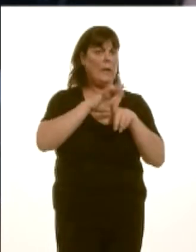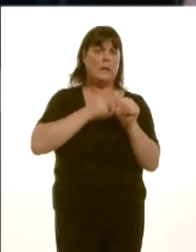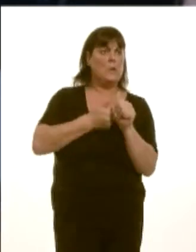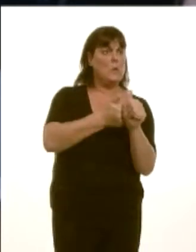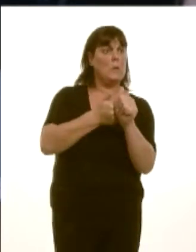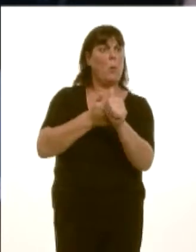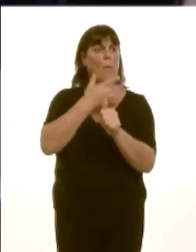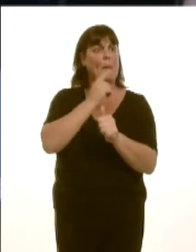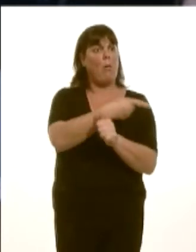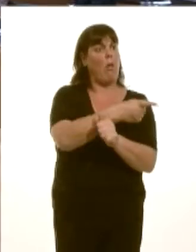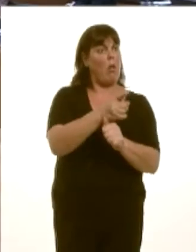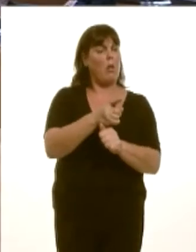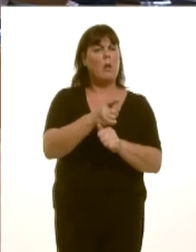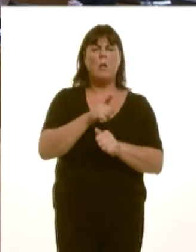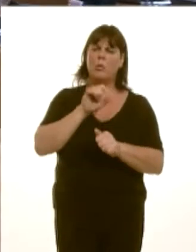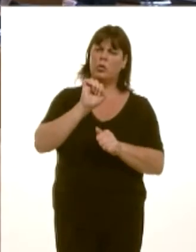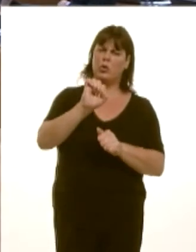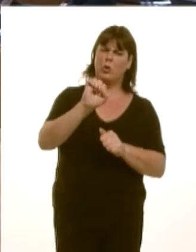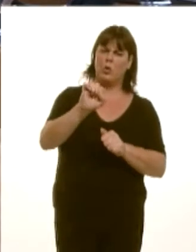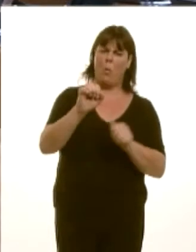Why has your party therefore announced that you are to cap child benefit payments?